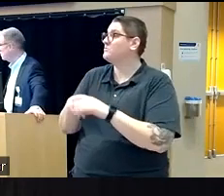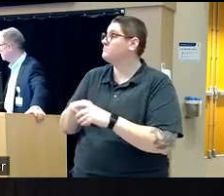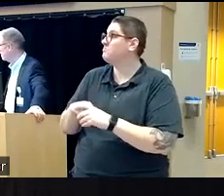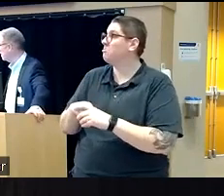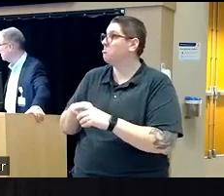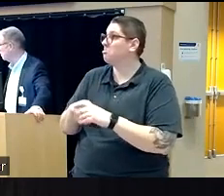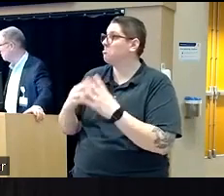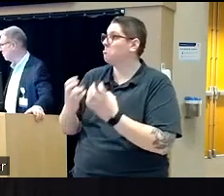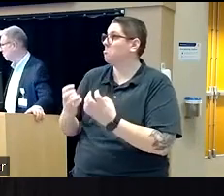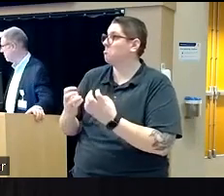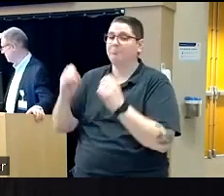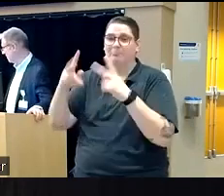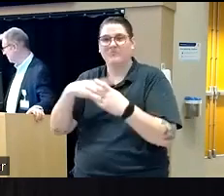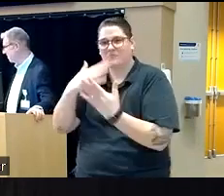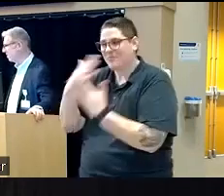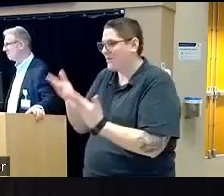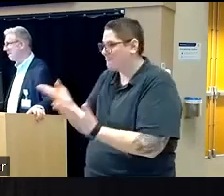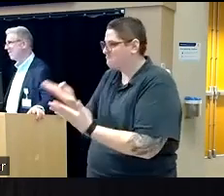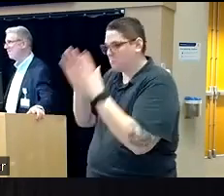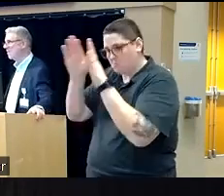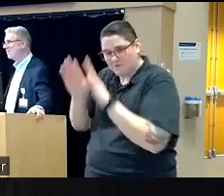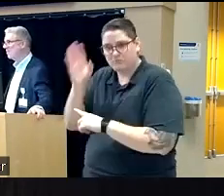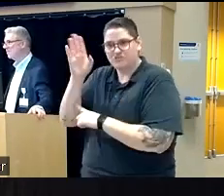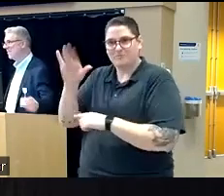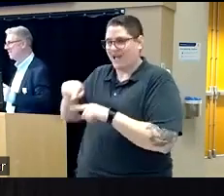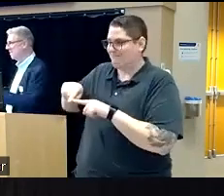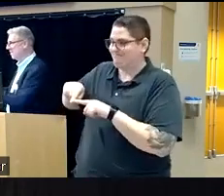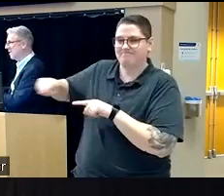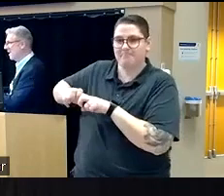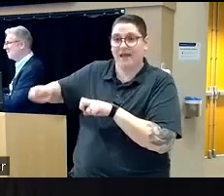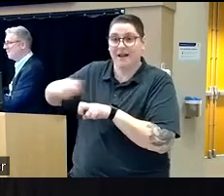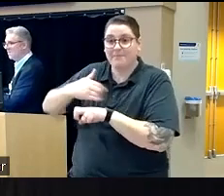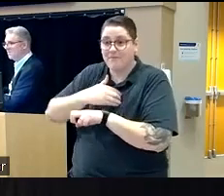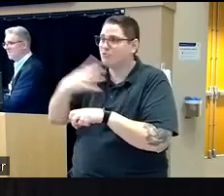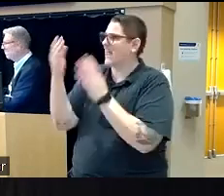I just want to thank a wonderful presentation by all our panel members and big hand for all of them